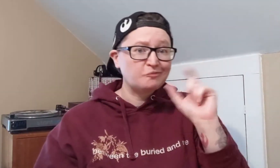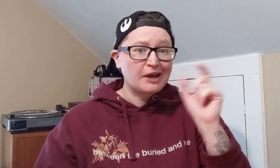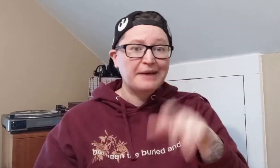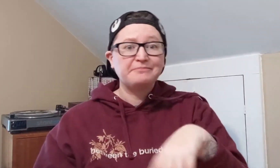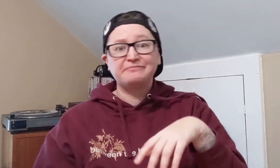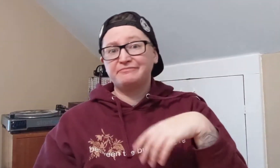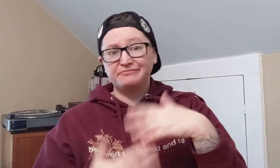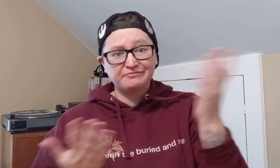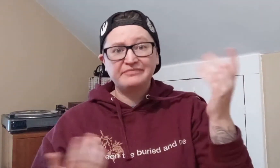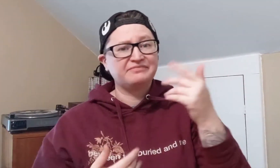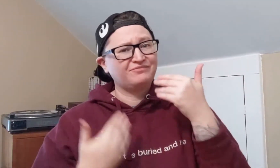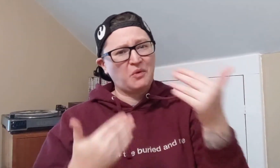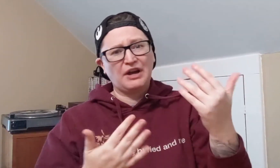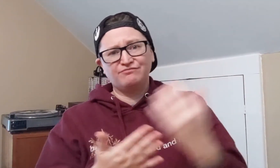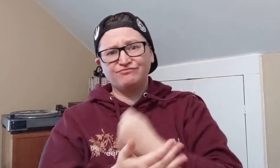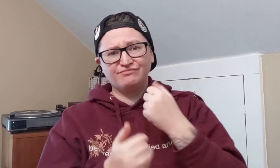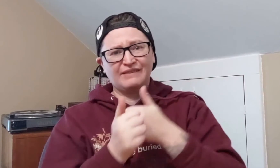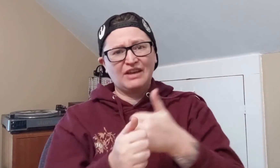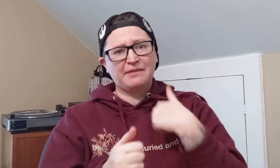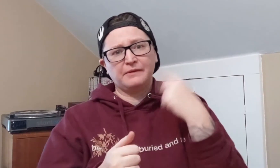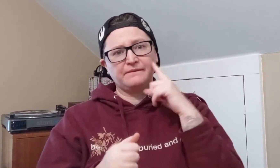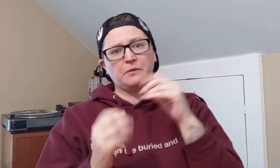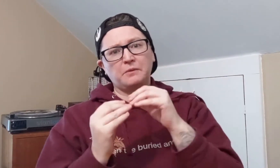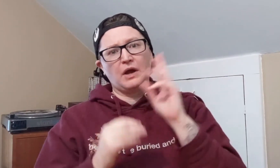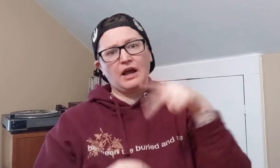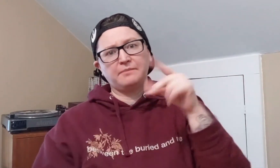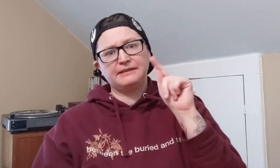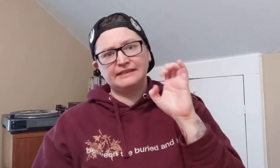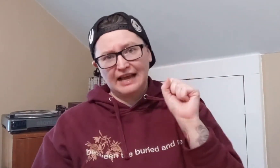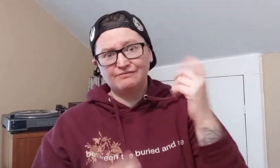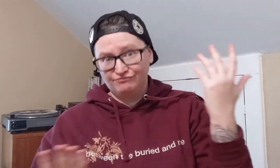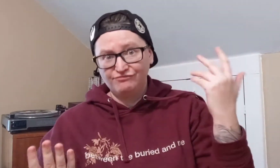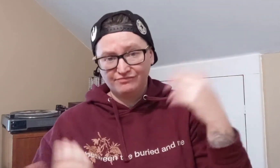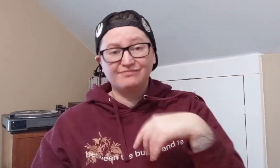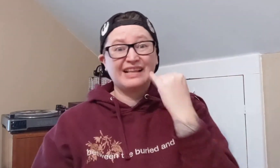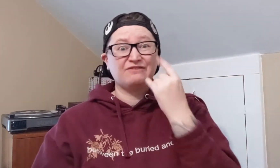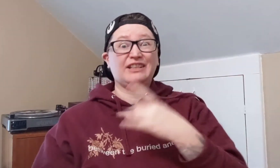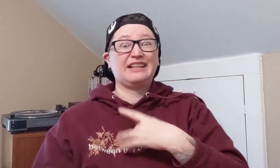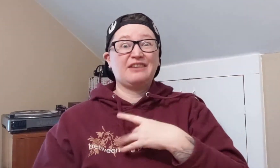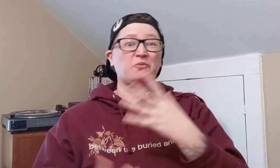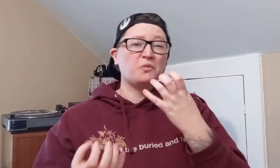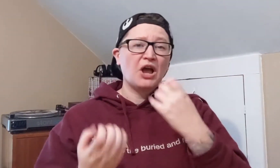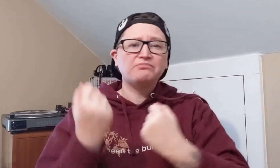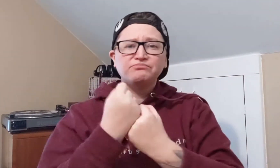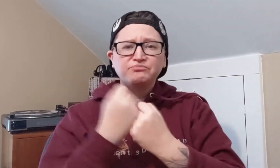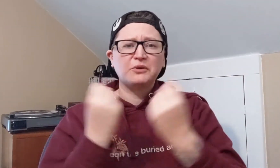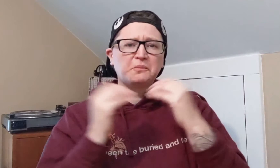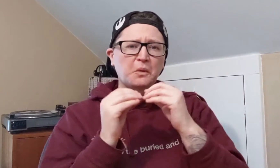Facebook Instagram just go ahead and give me a follow for more updates if you like and want